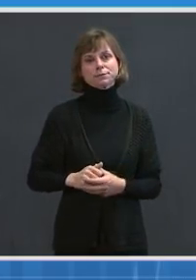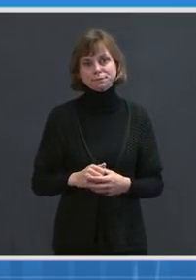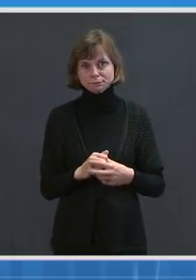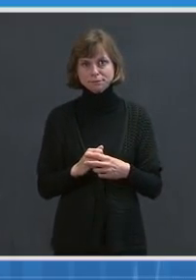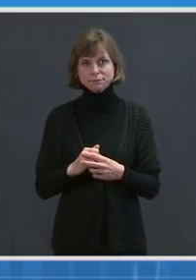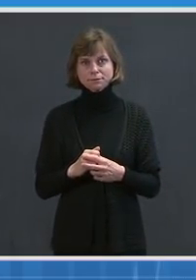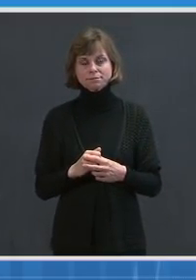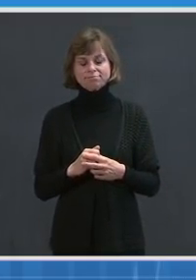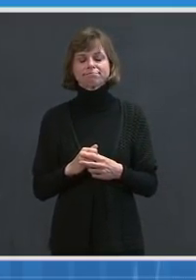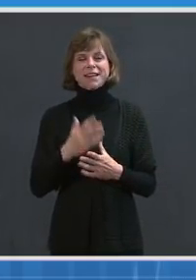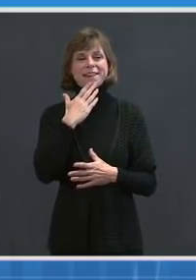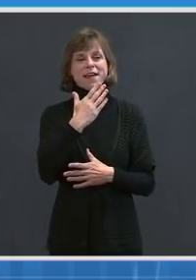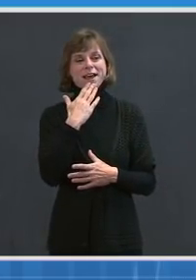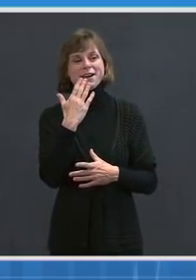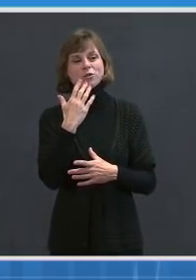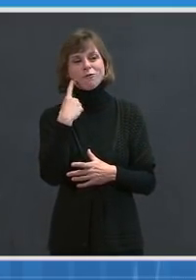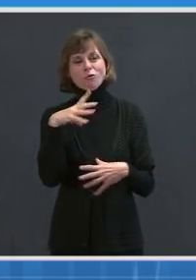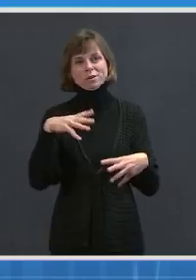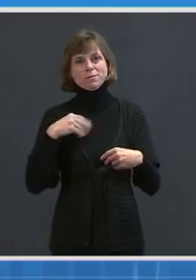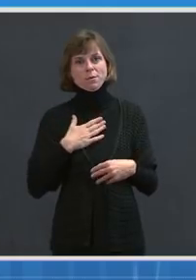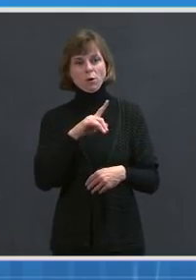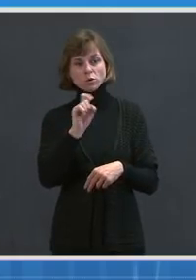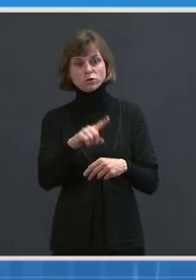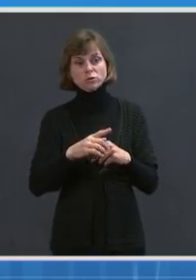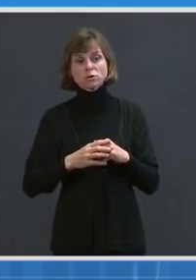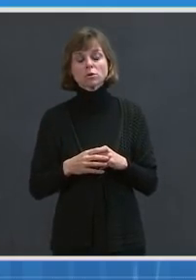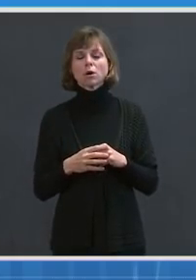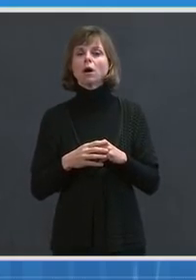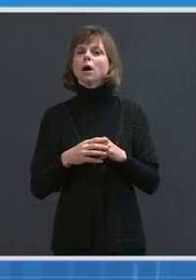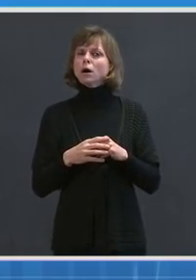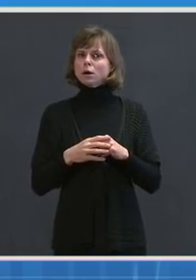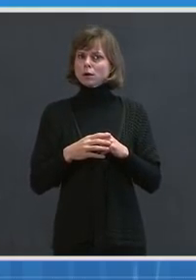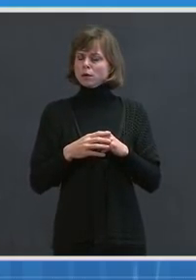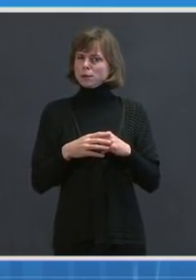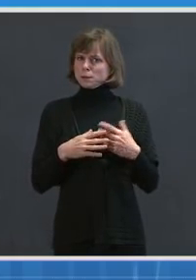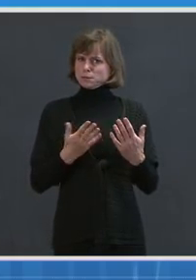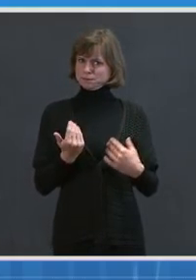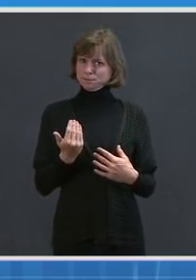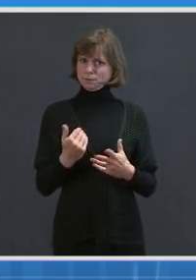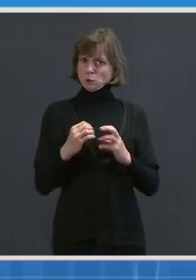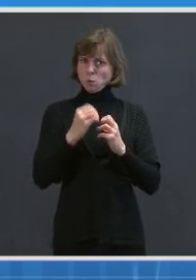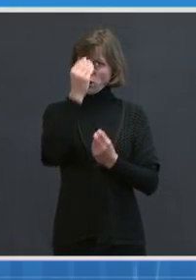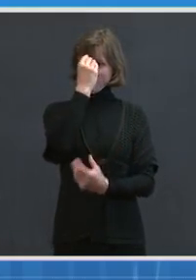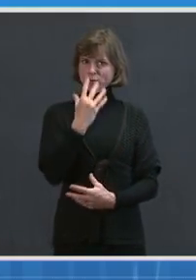The Press: Hey, thank you all for taking my question. I'm wondering if you can share some more details on this mass vaccination site